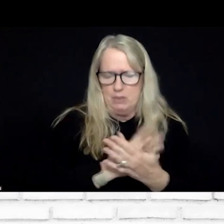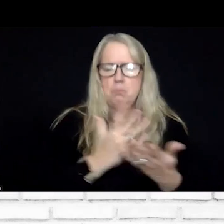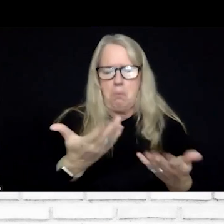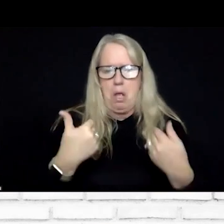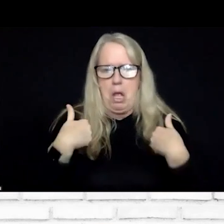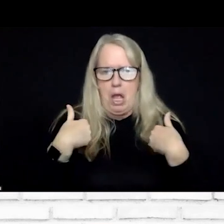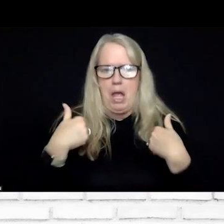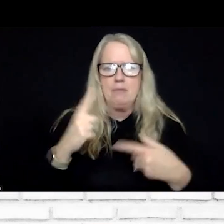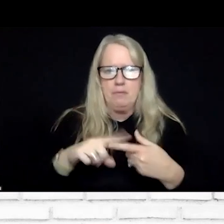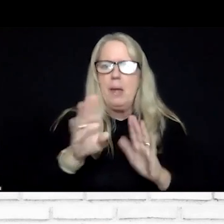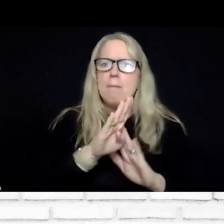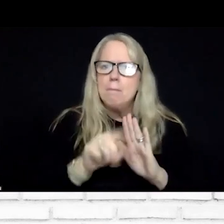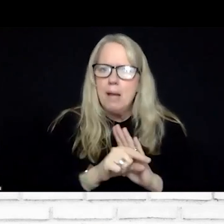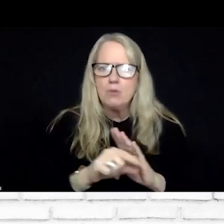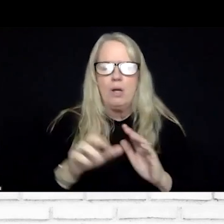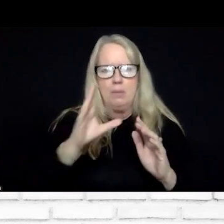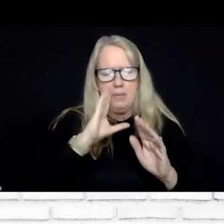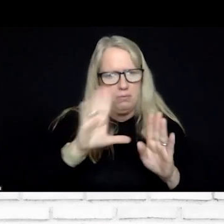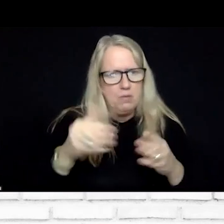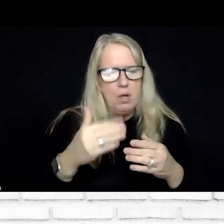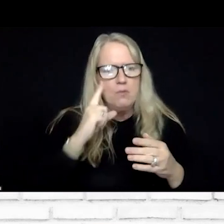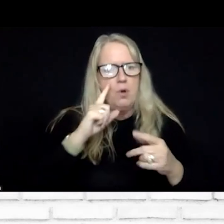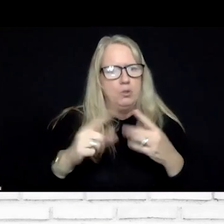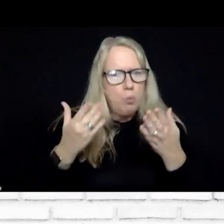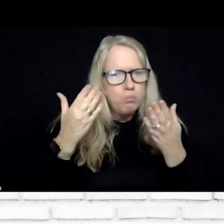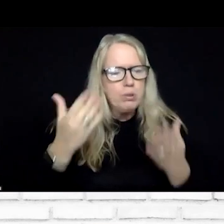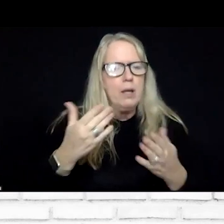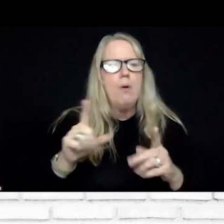THE BACKGROUND THAT WE ARE TARGETING TO BRING UP. I WANT TO HIGHLIGHT